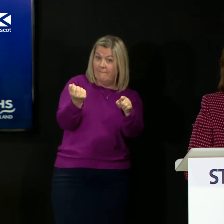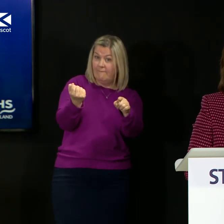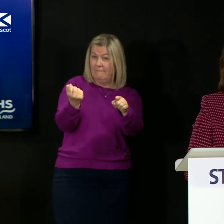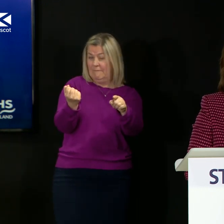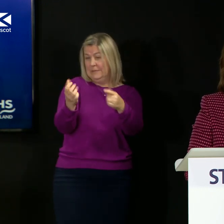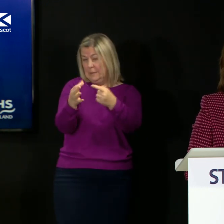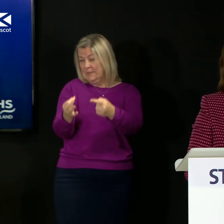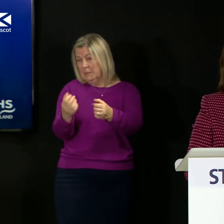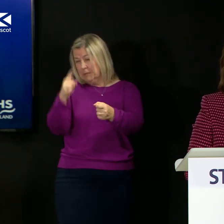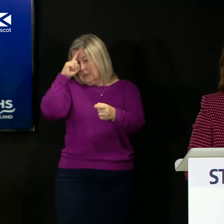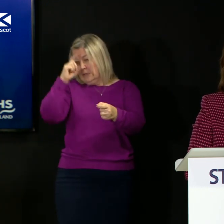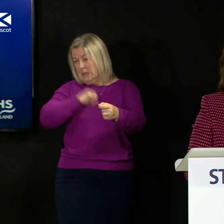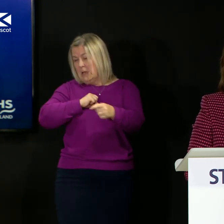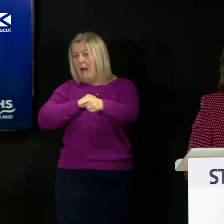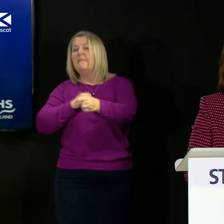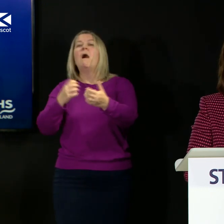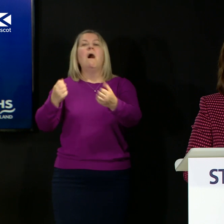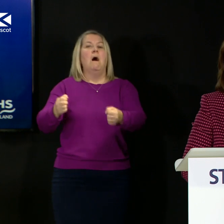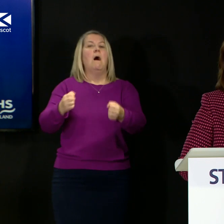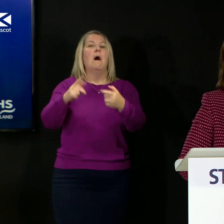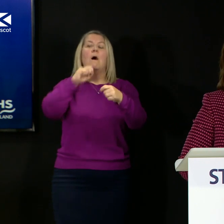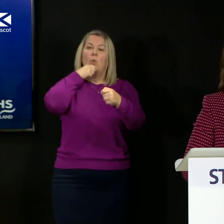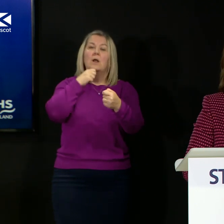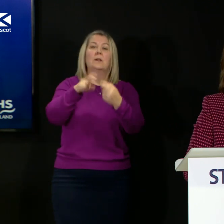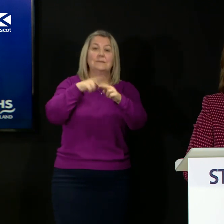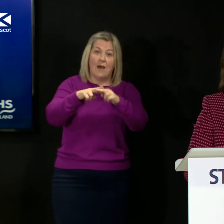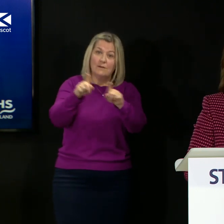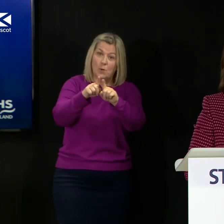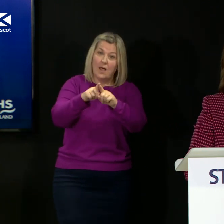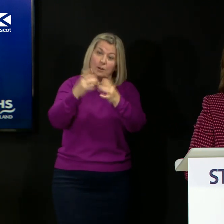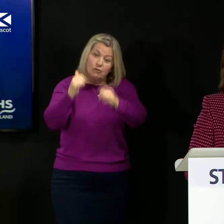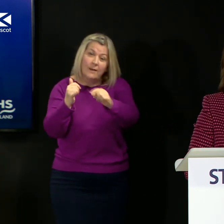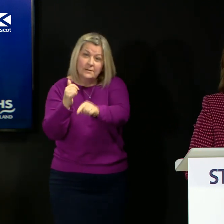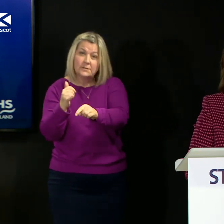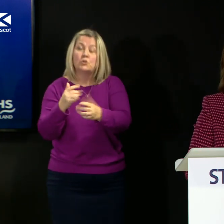That may include residents or staff who don't have symptoms and for whom the test comes